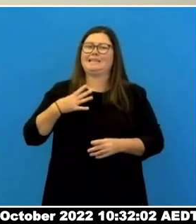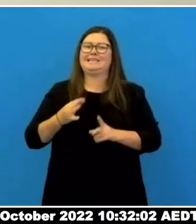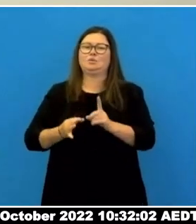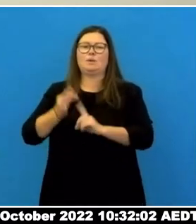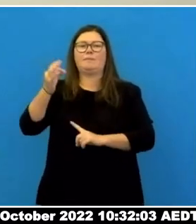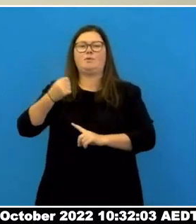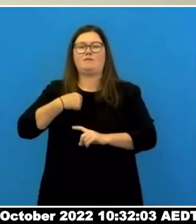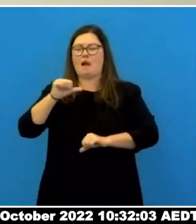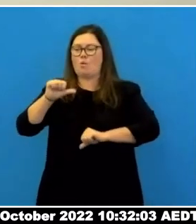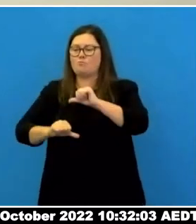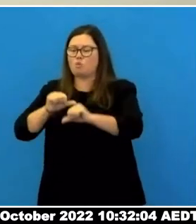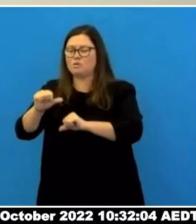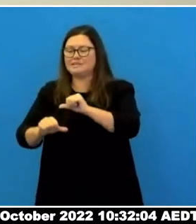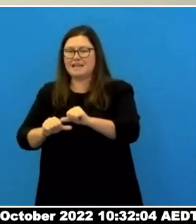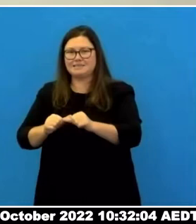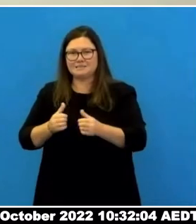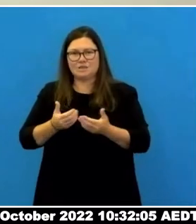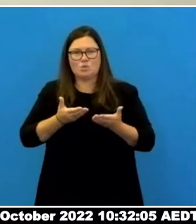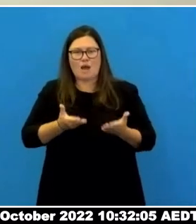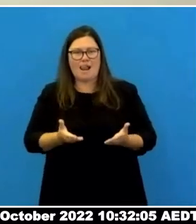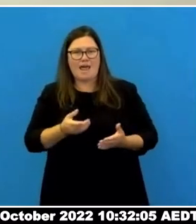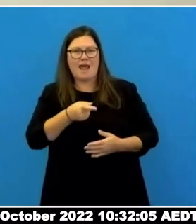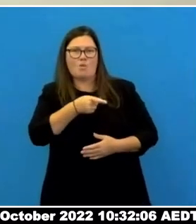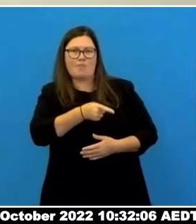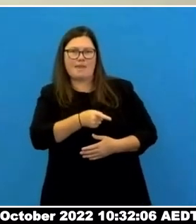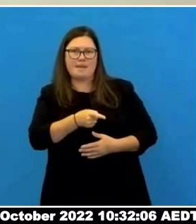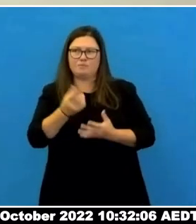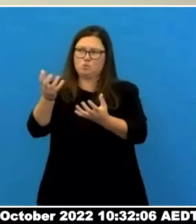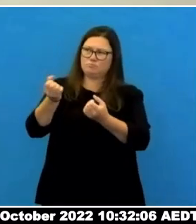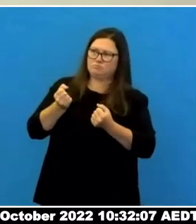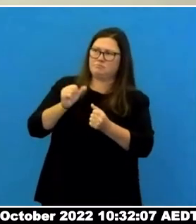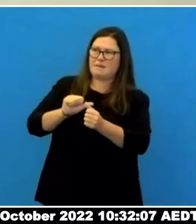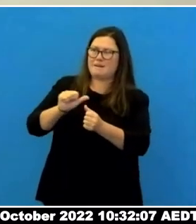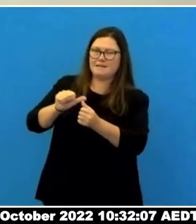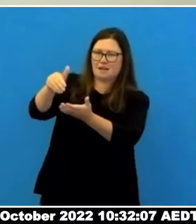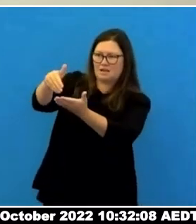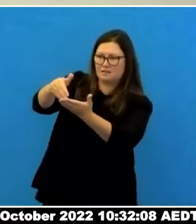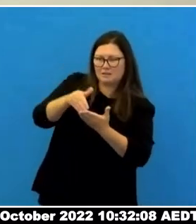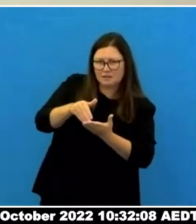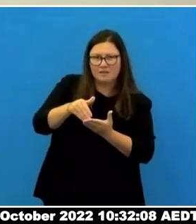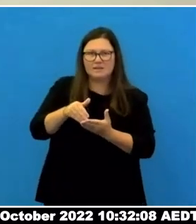So, it's about access to the system and the responsiveness of the system